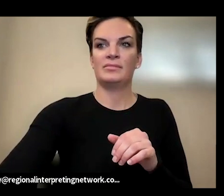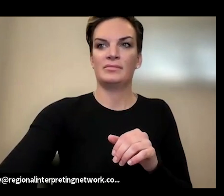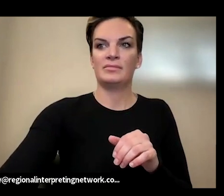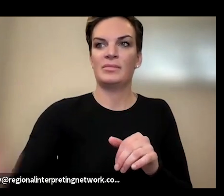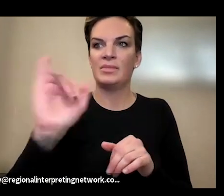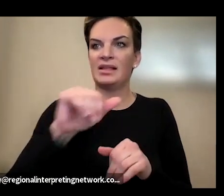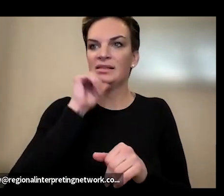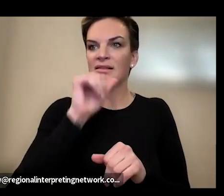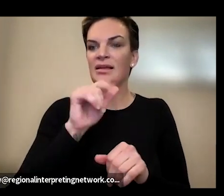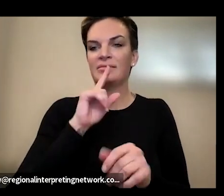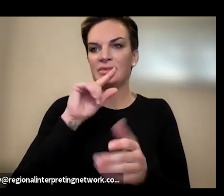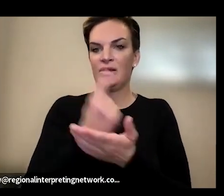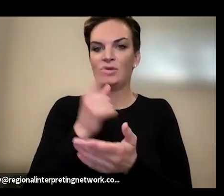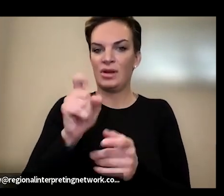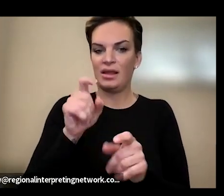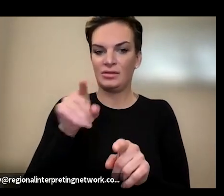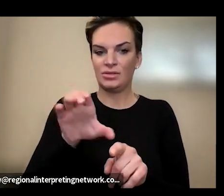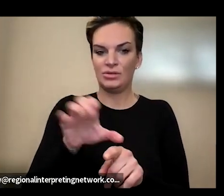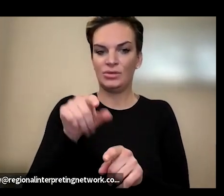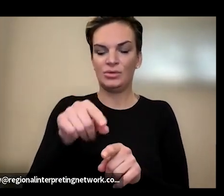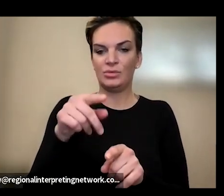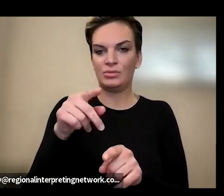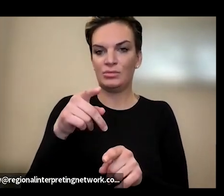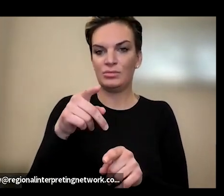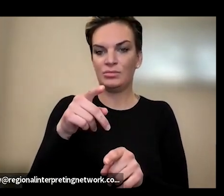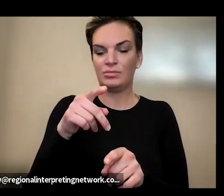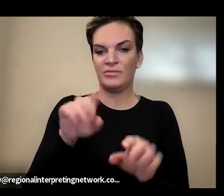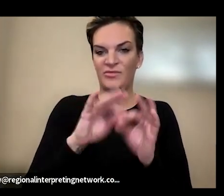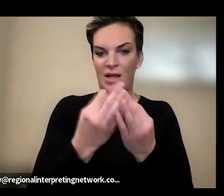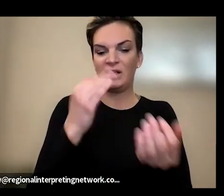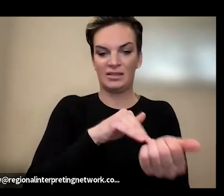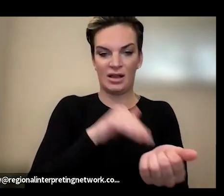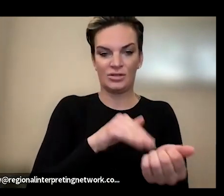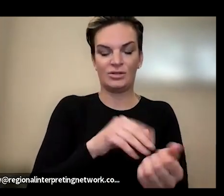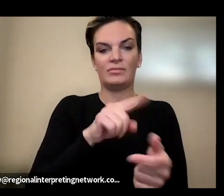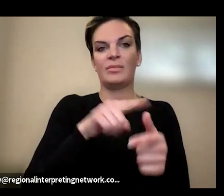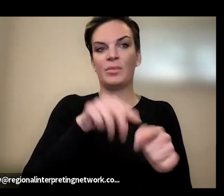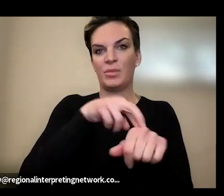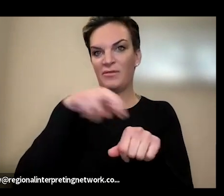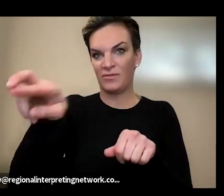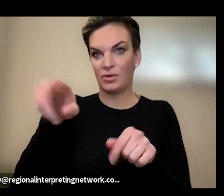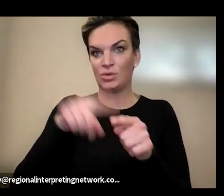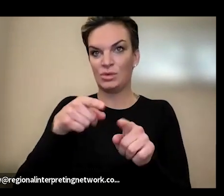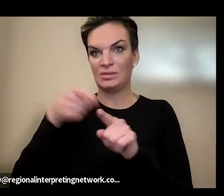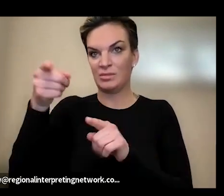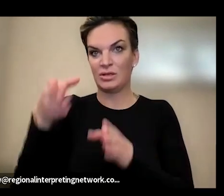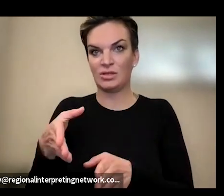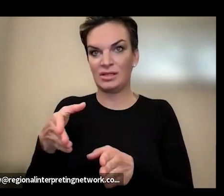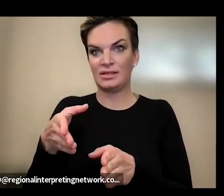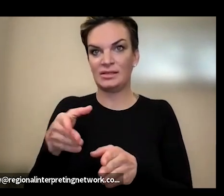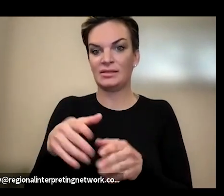you have to go to primary care, get a referral, and then go see a specialist. A lot of us know